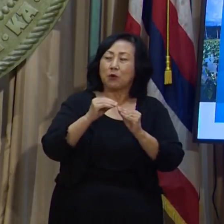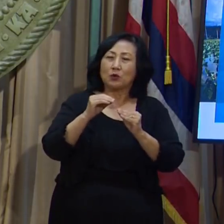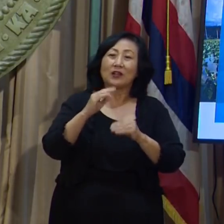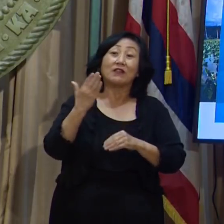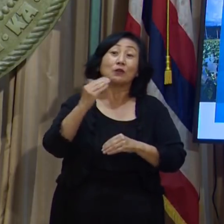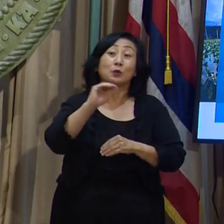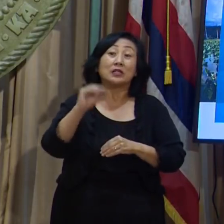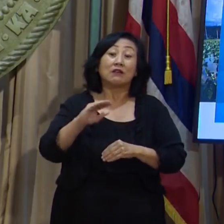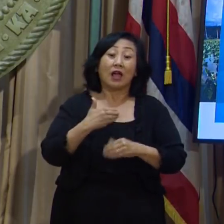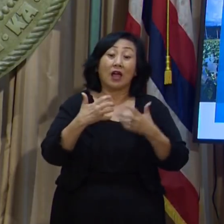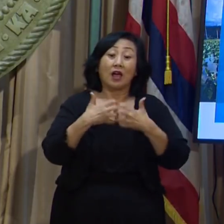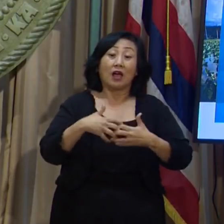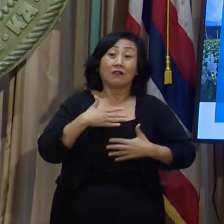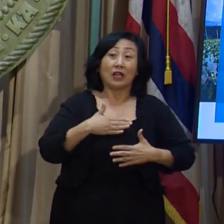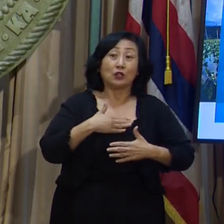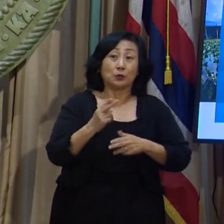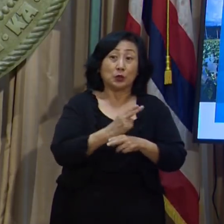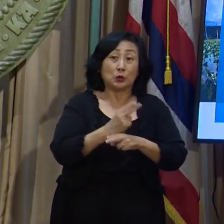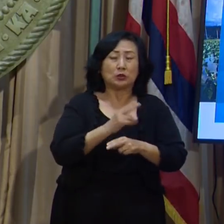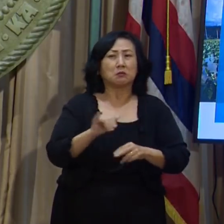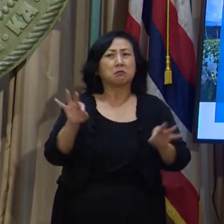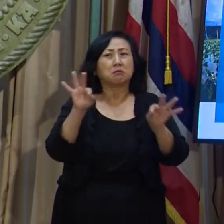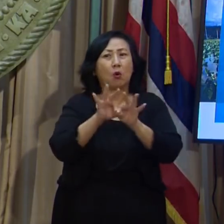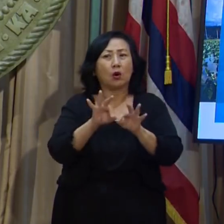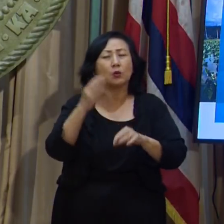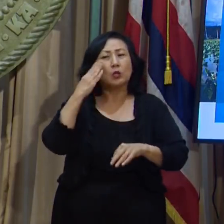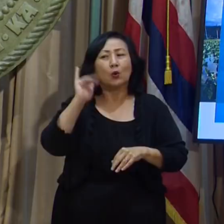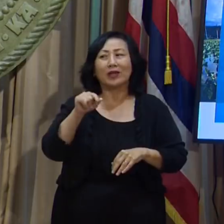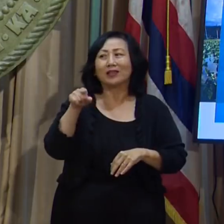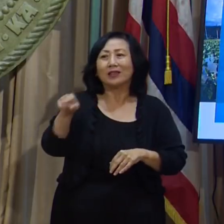VENTILATORS. LATEST NUMBER, 68 OUT OF 459 ARE IN USE.